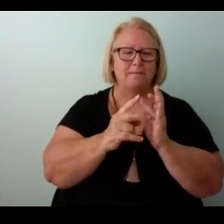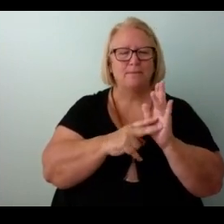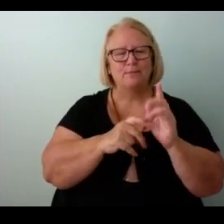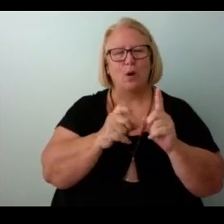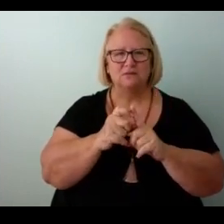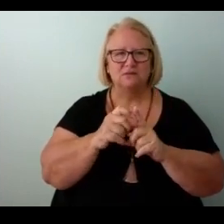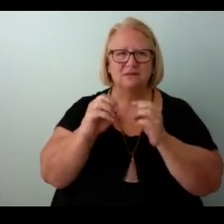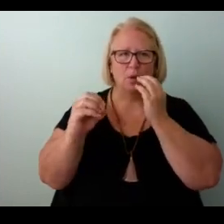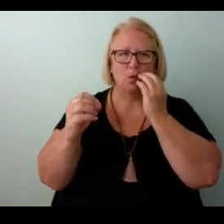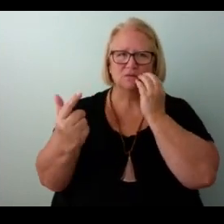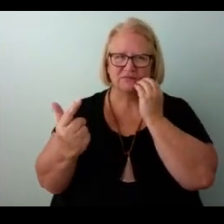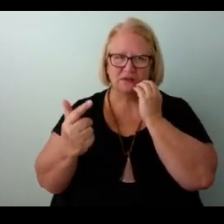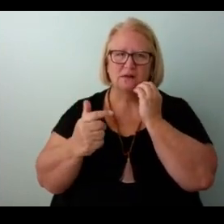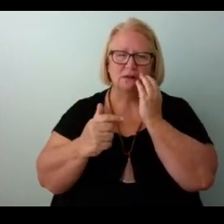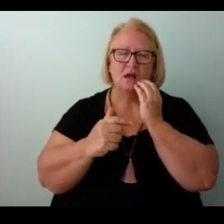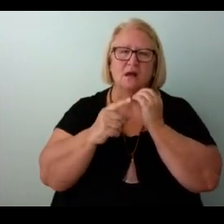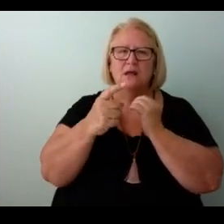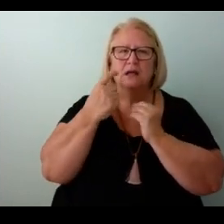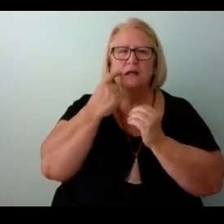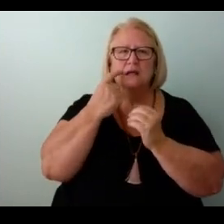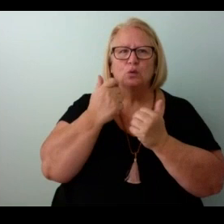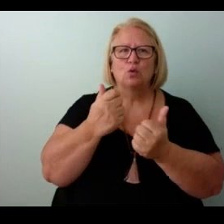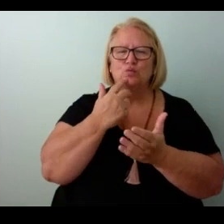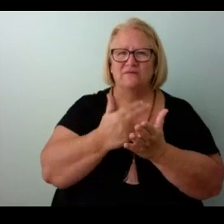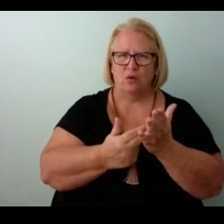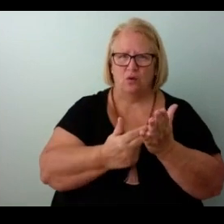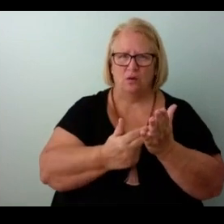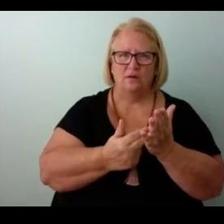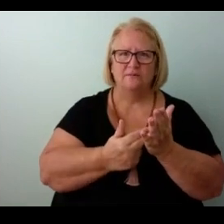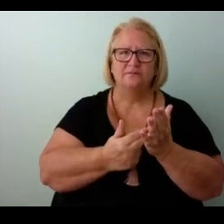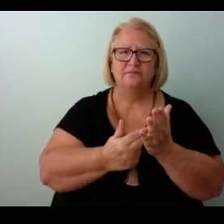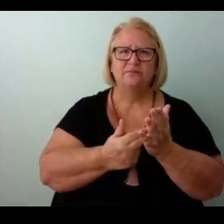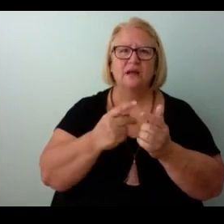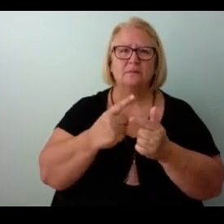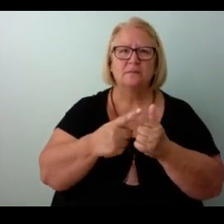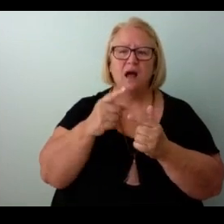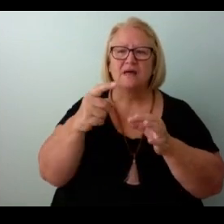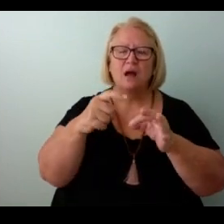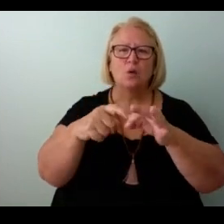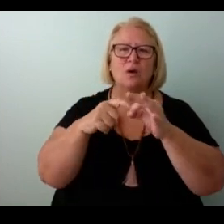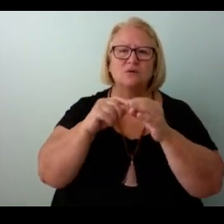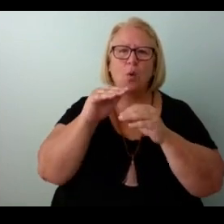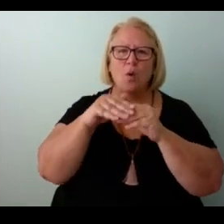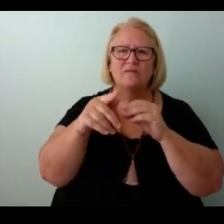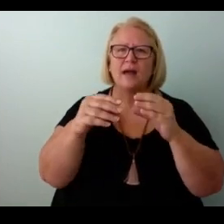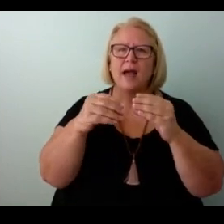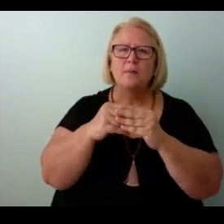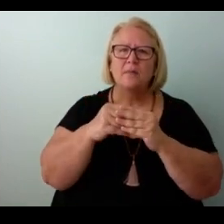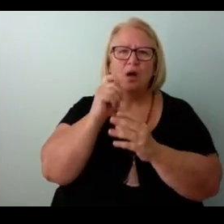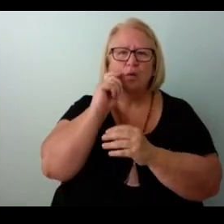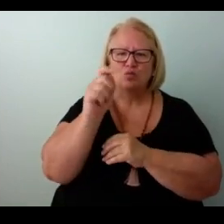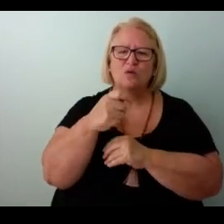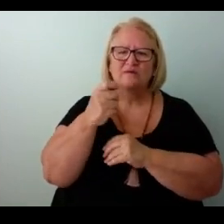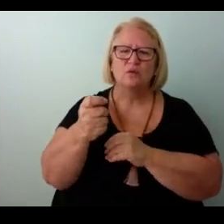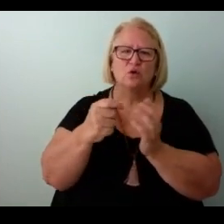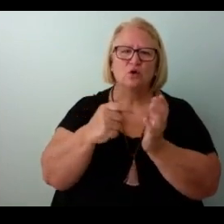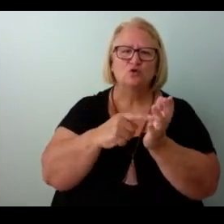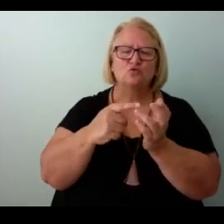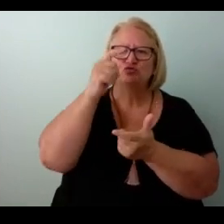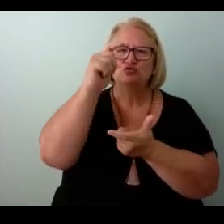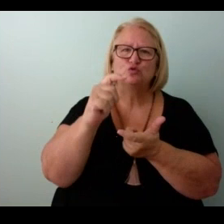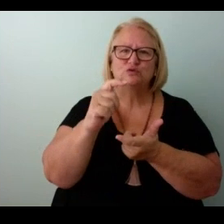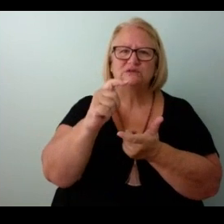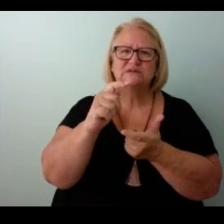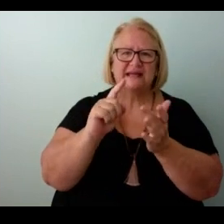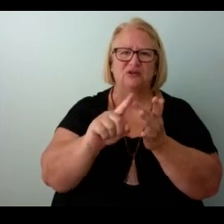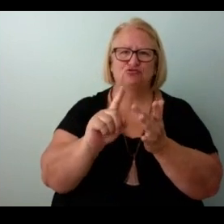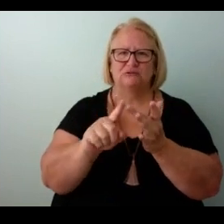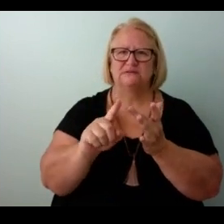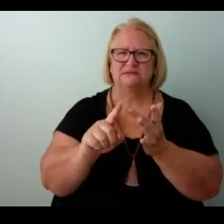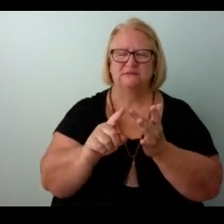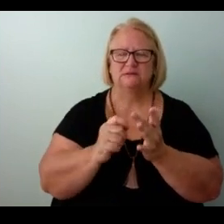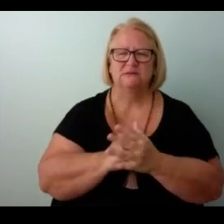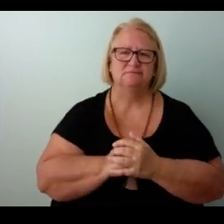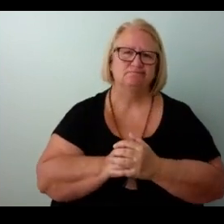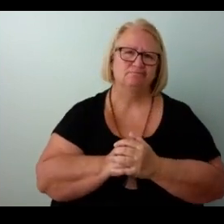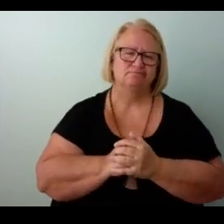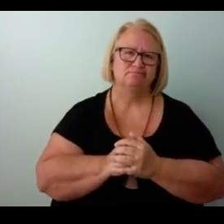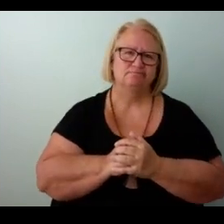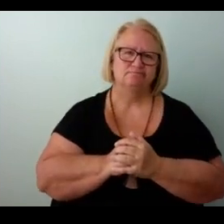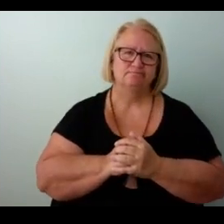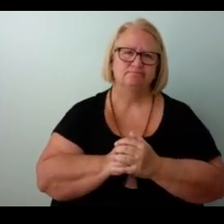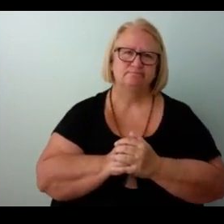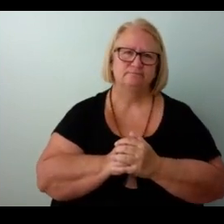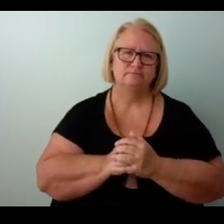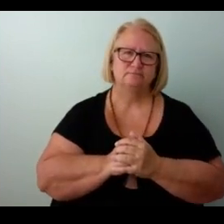There's a question about banks refusing to reduce interest rates and the reality is they